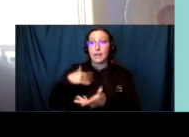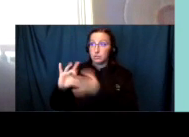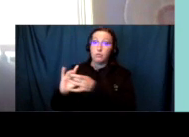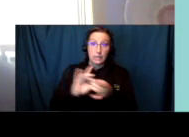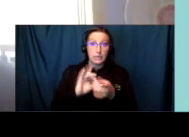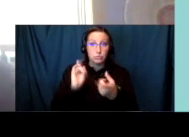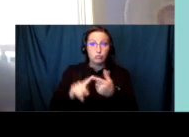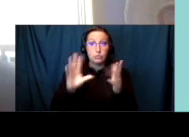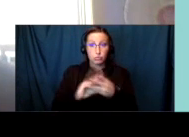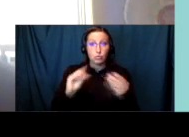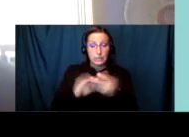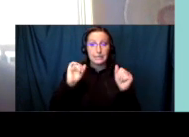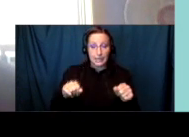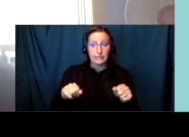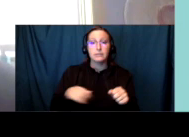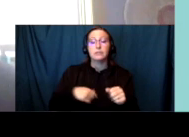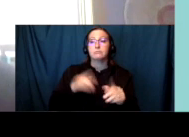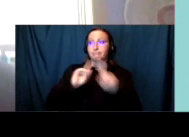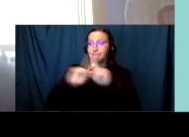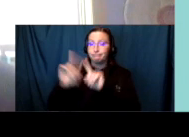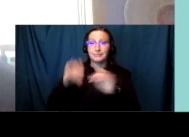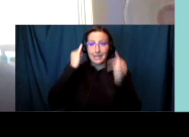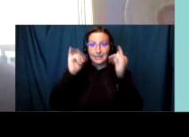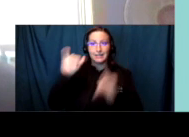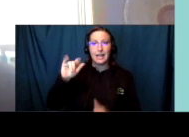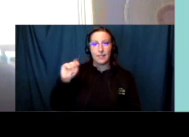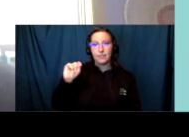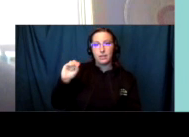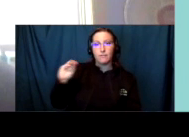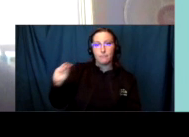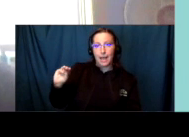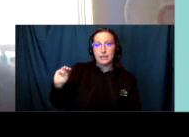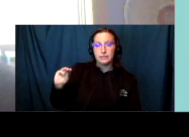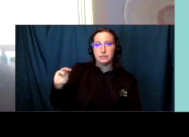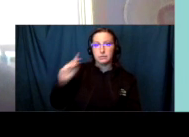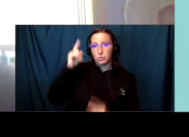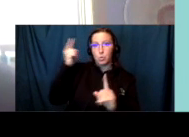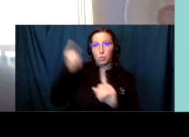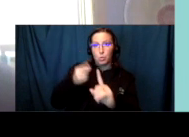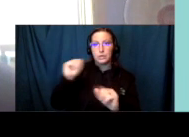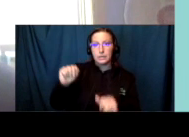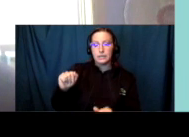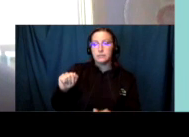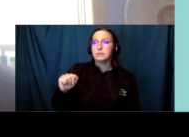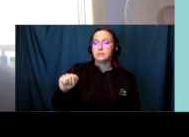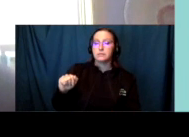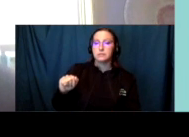and you're relating to the idea the theory of mind, A goal that you had for understanding that different people like different